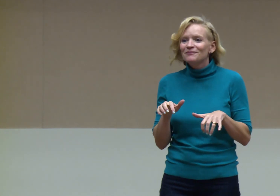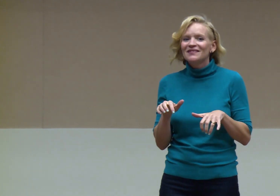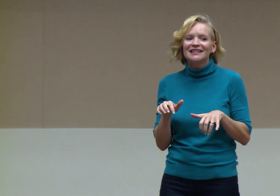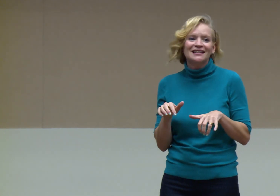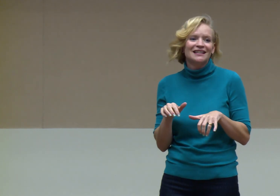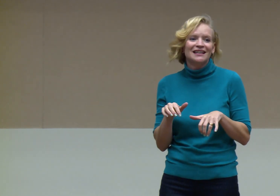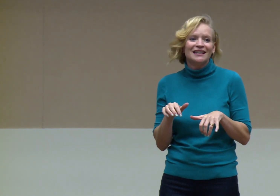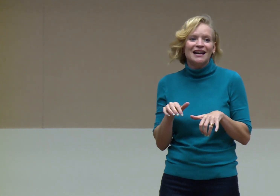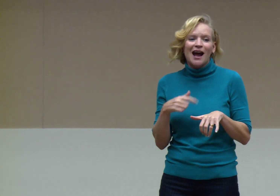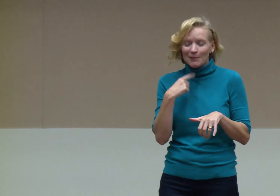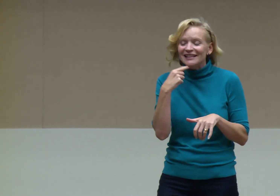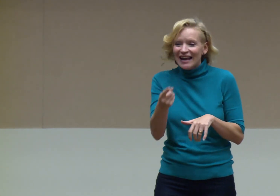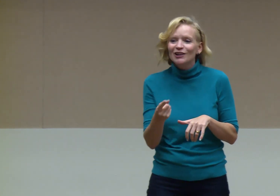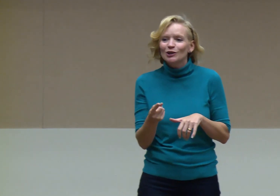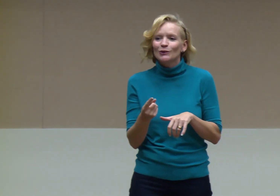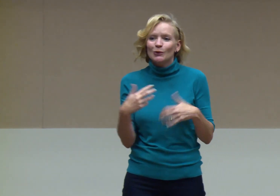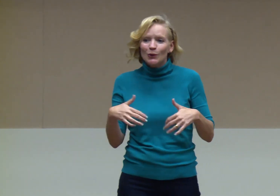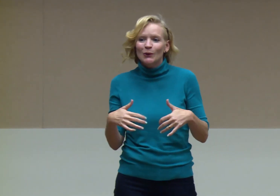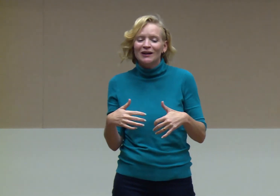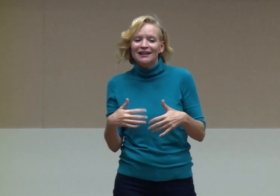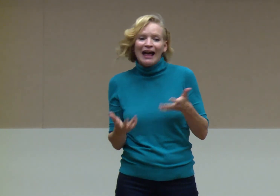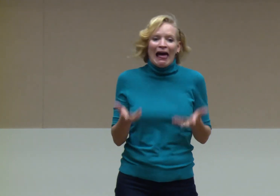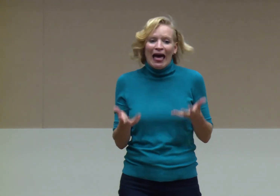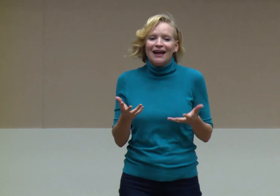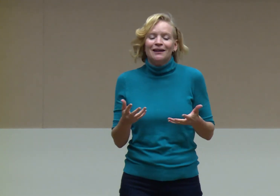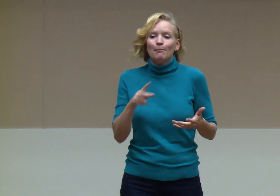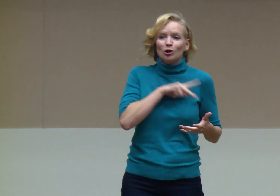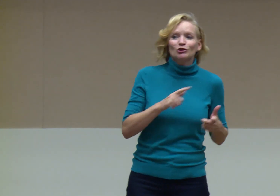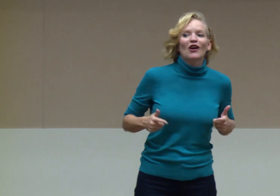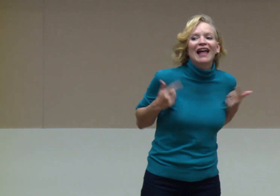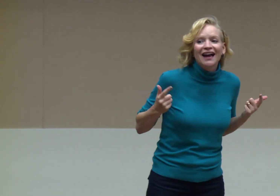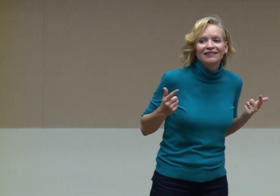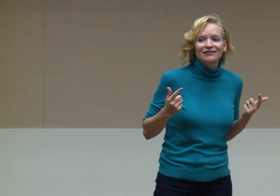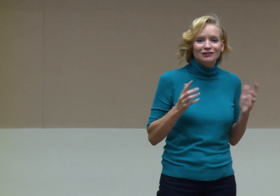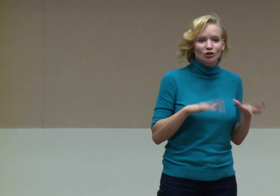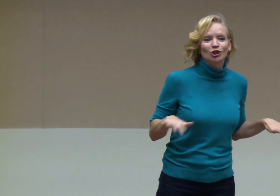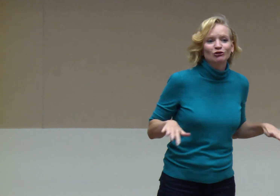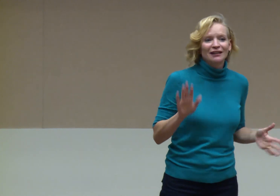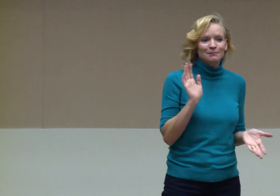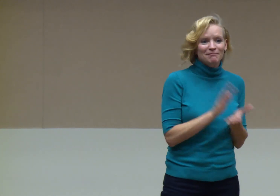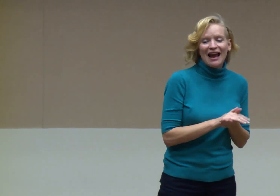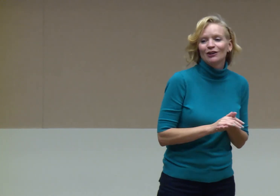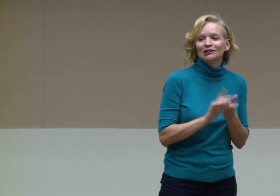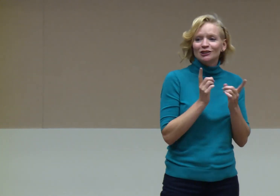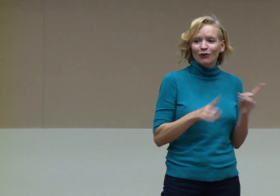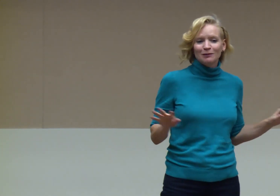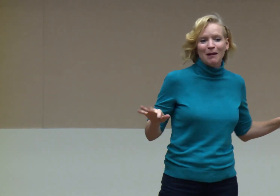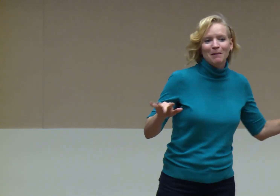"Rain, I'm gonna tell you "how your personal life is gonna go,